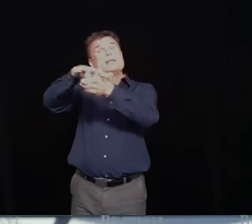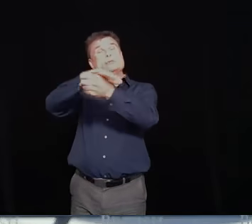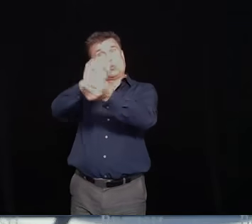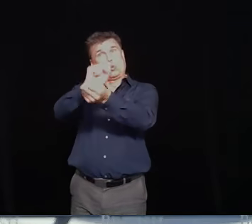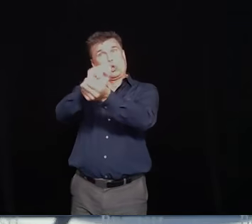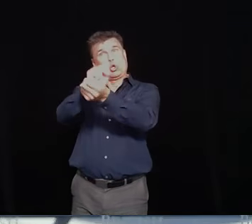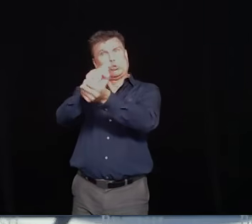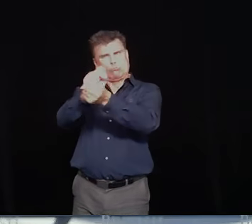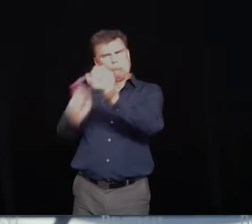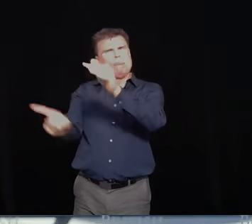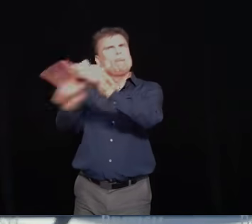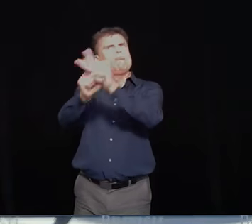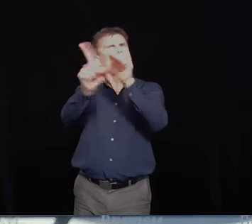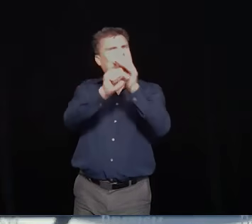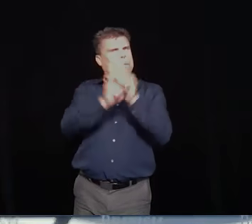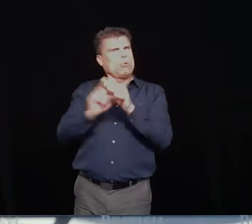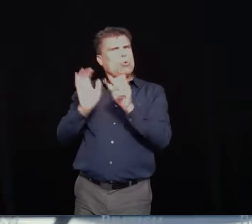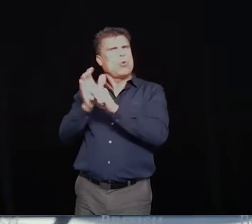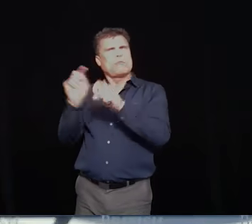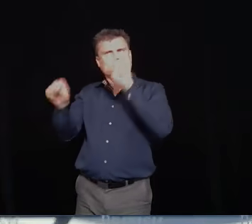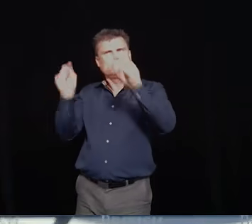Did I understand